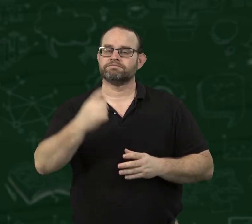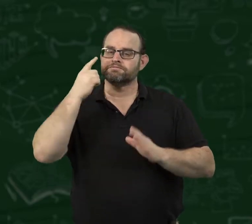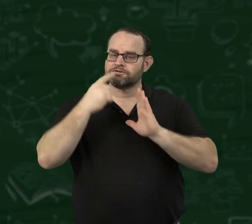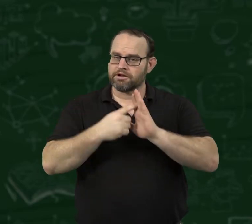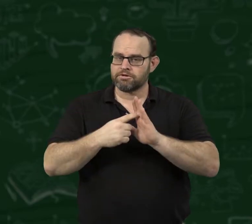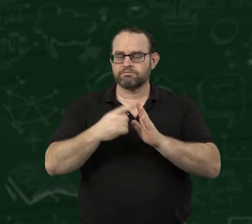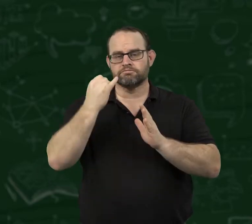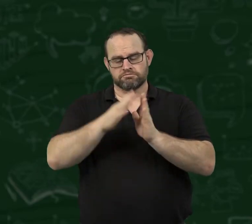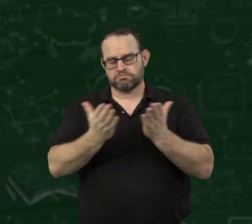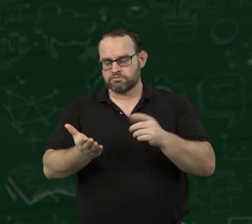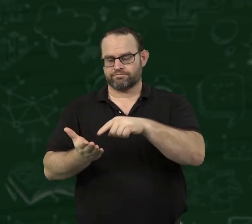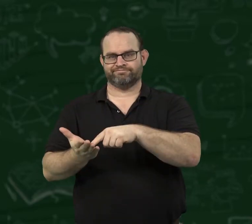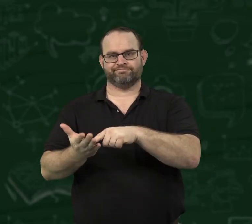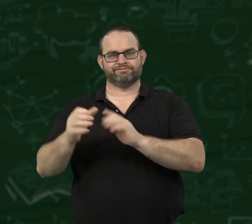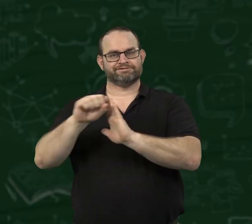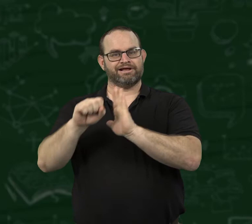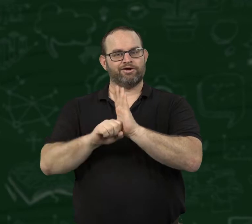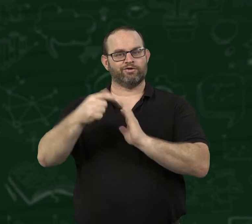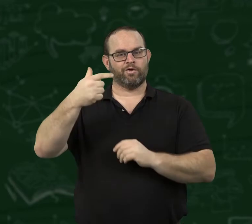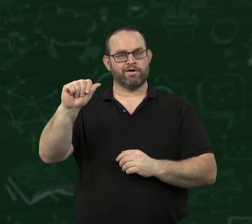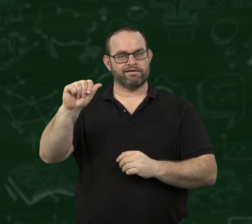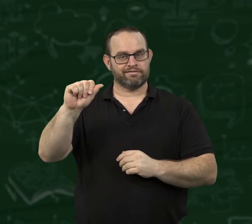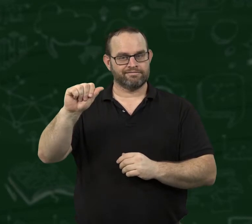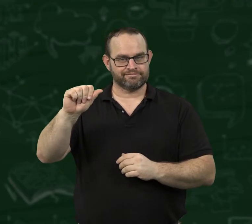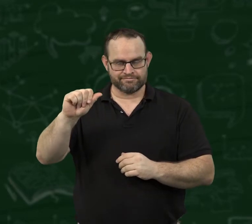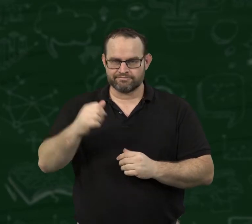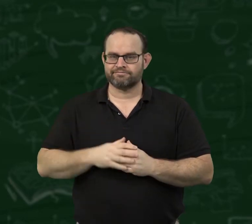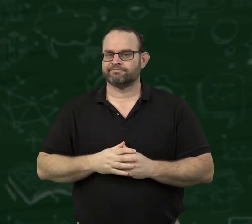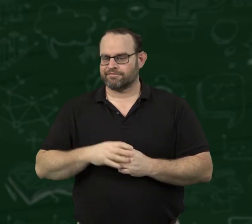Suppose you have a map of Georgia.